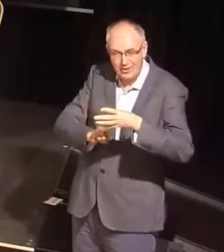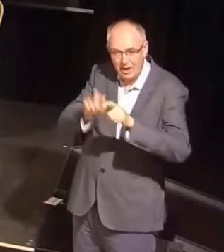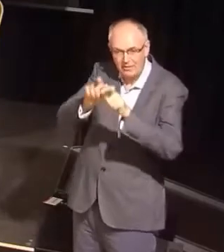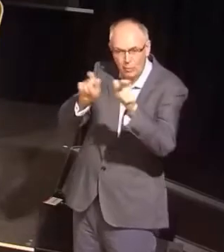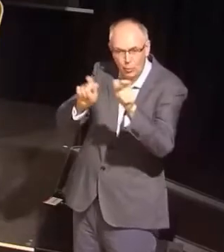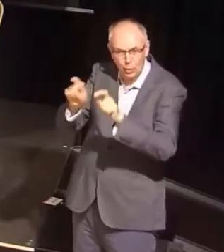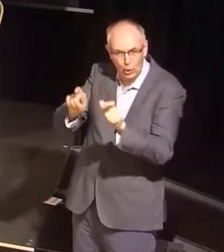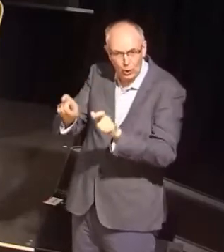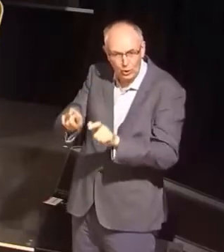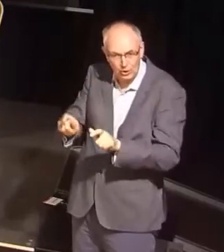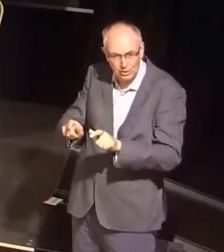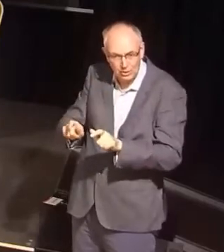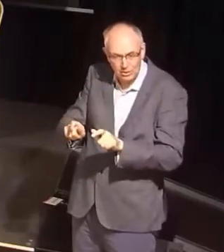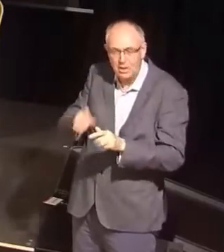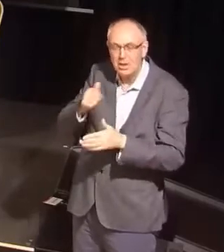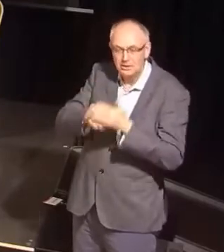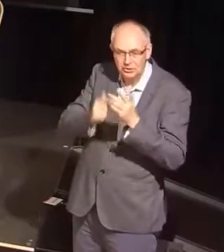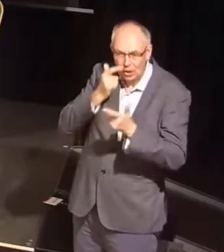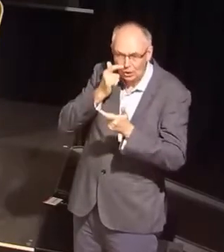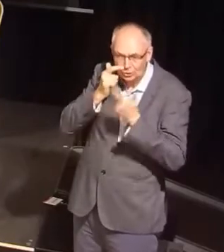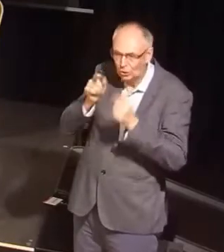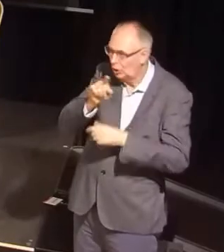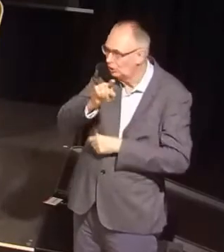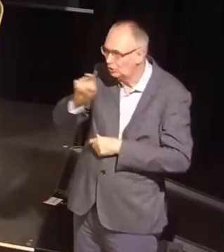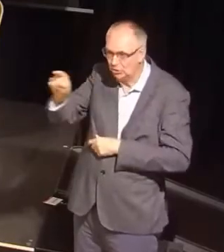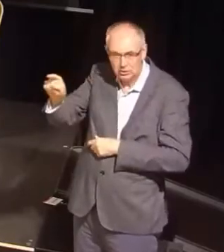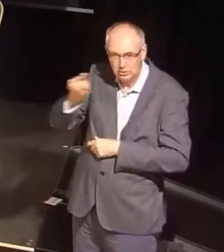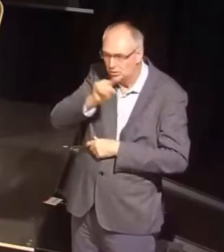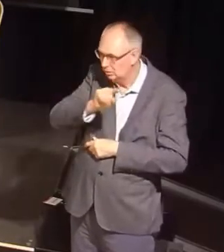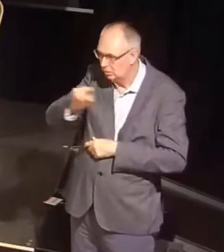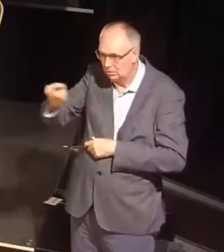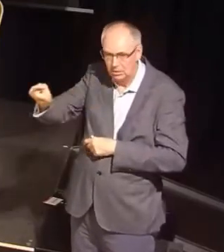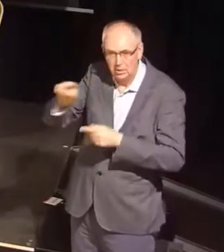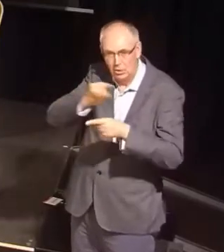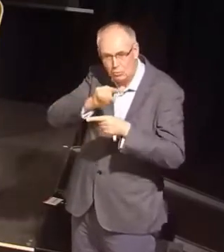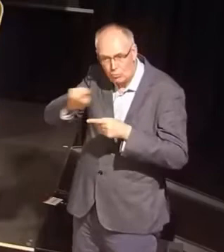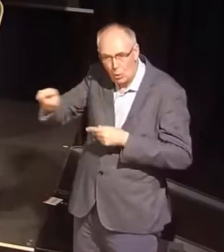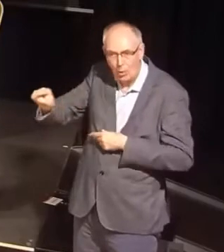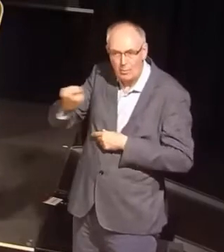It will then start searching through them in a row by row basis. You press again,